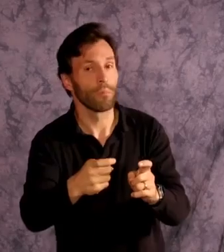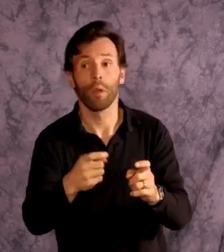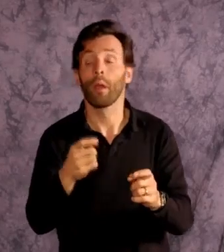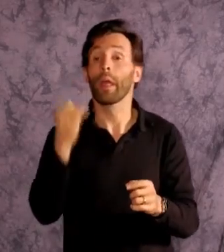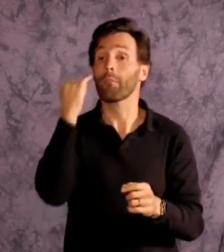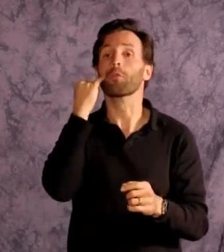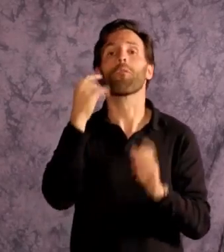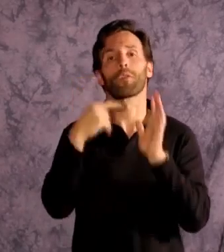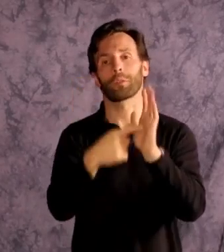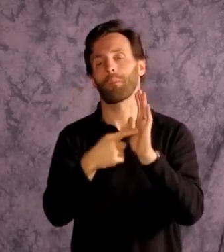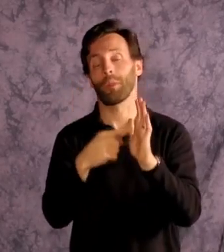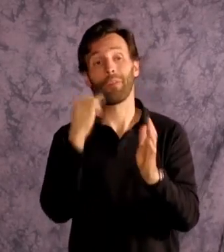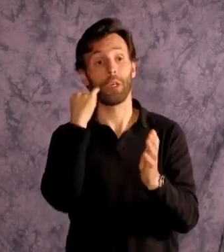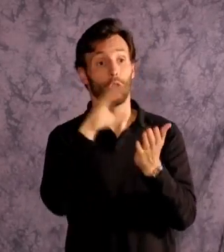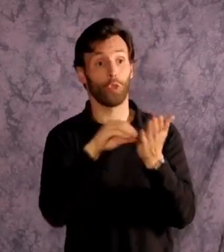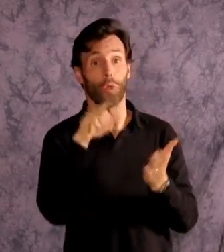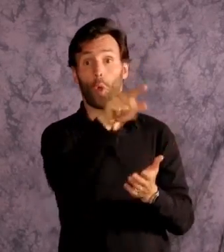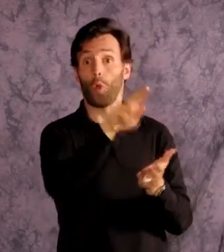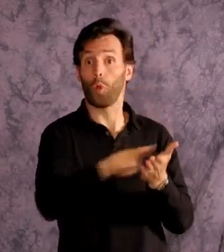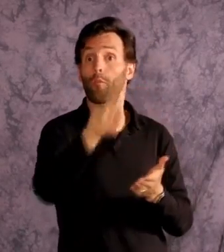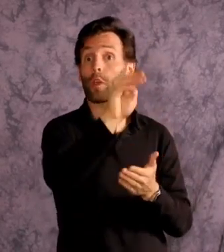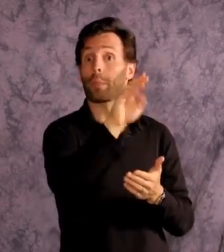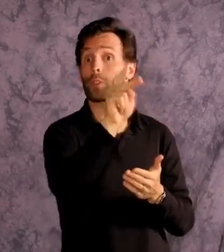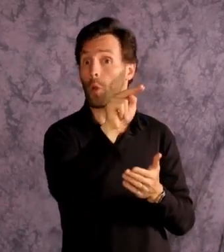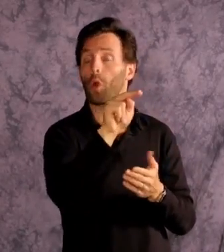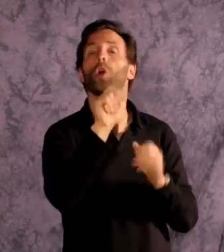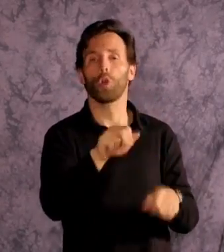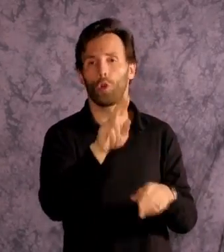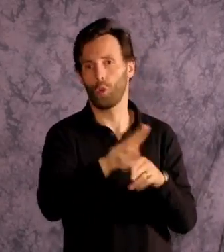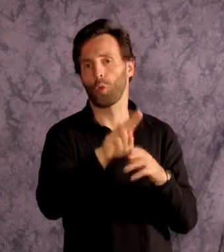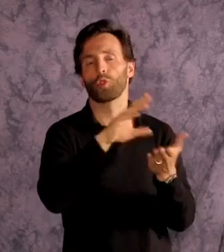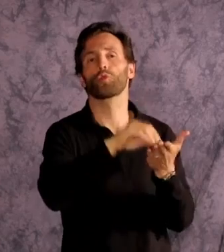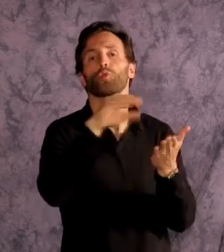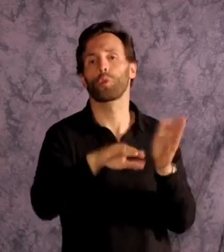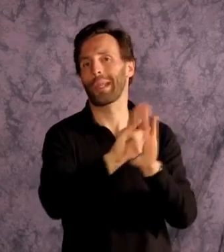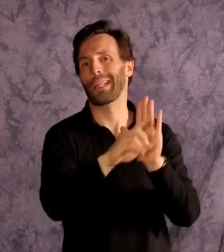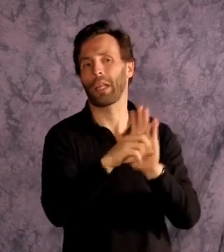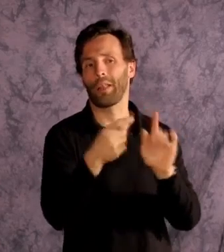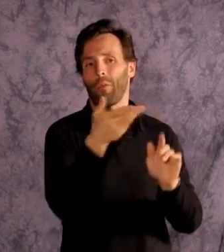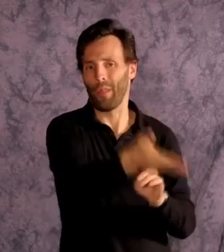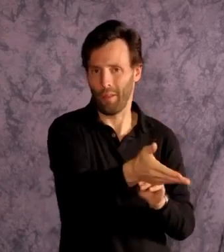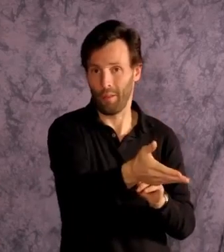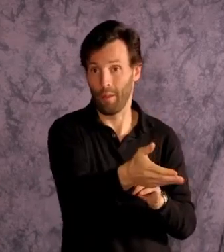"government-issued photo identification."